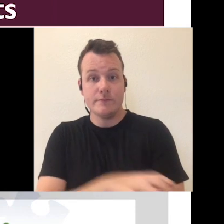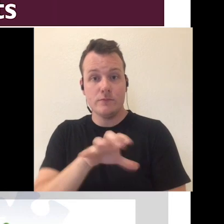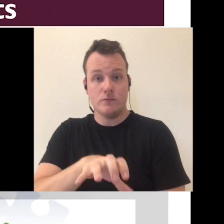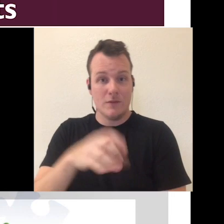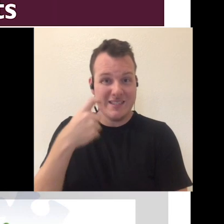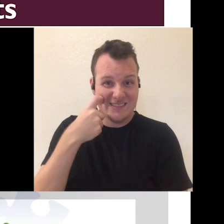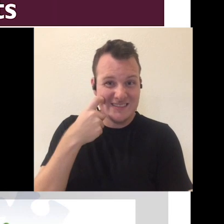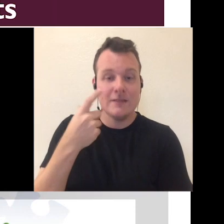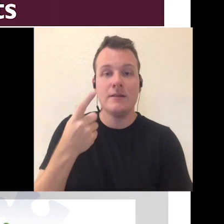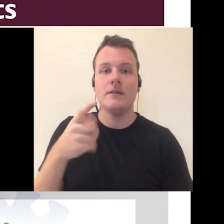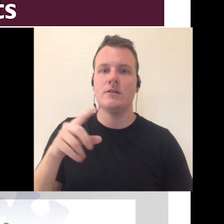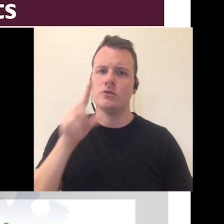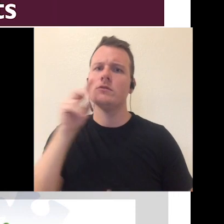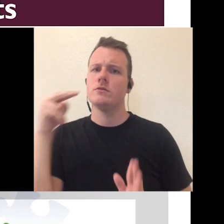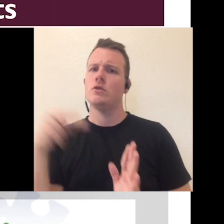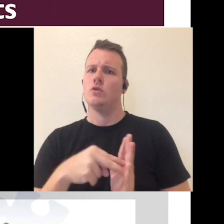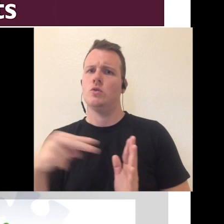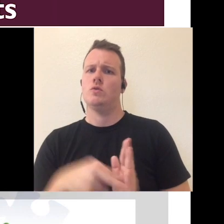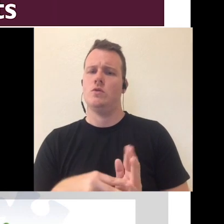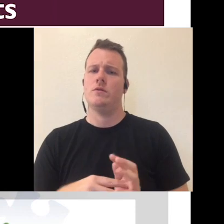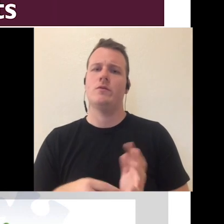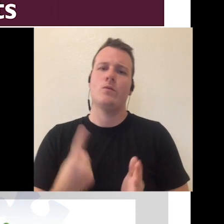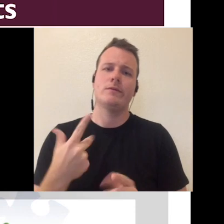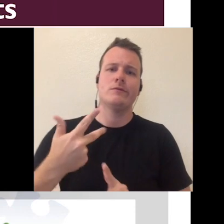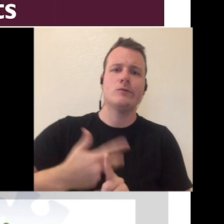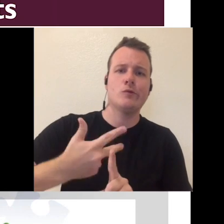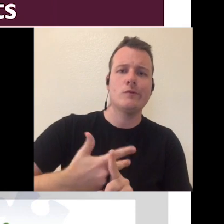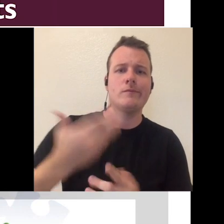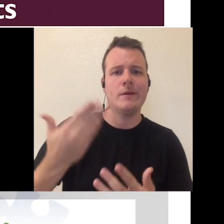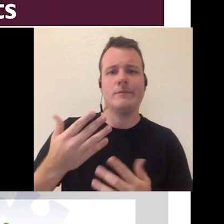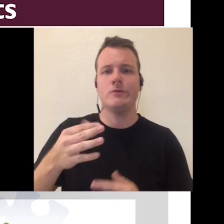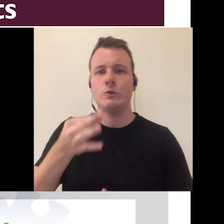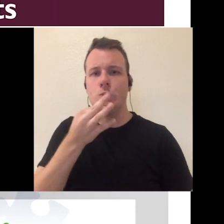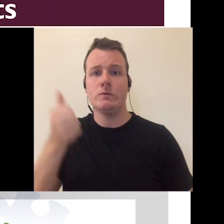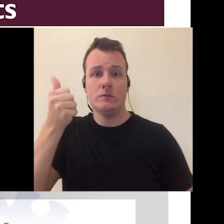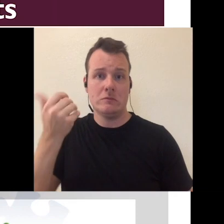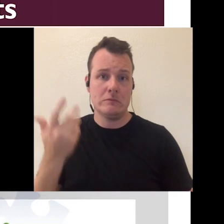clinic, you need to monitor it at least once a quarter and maybe sooner than